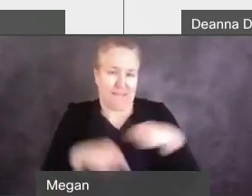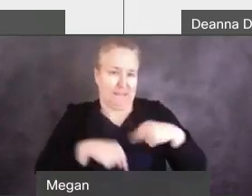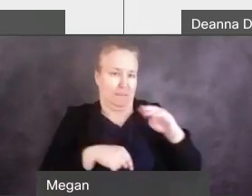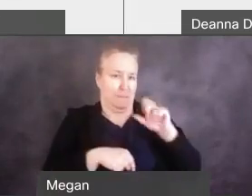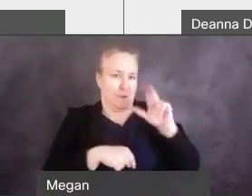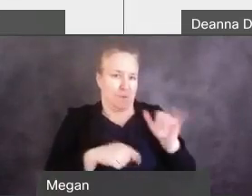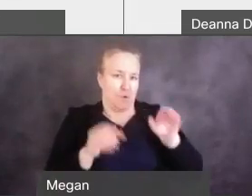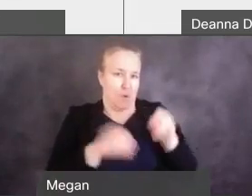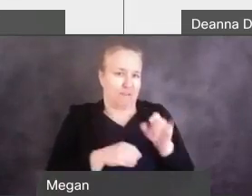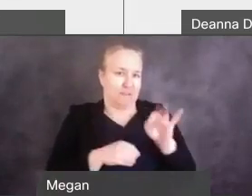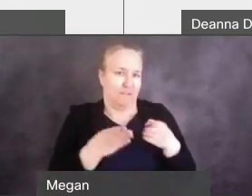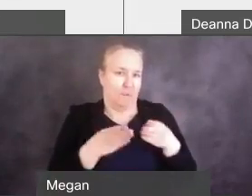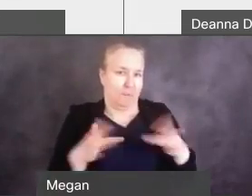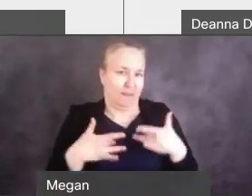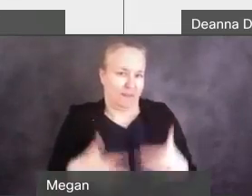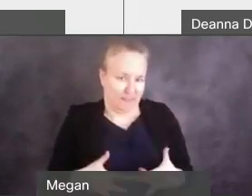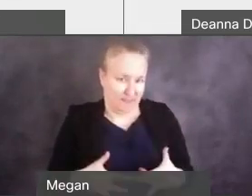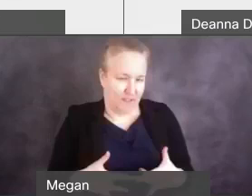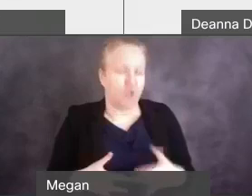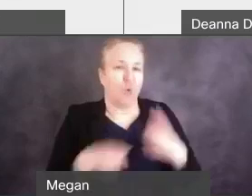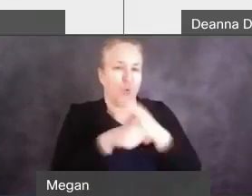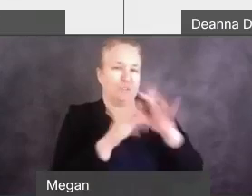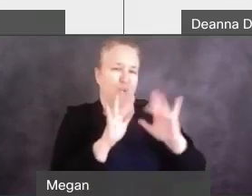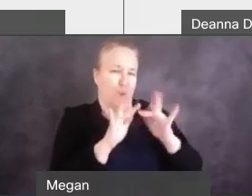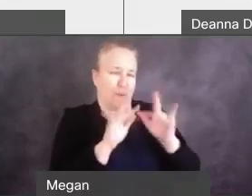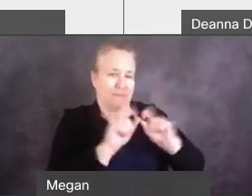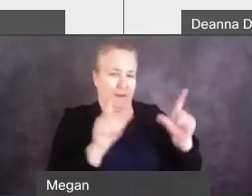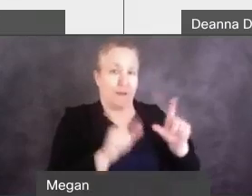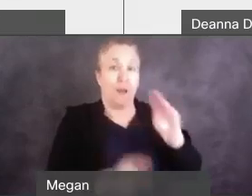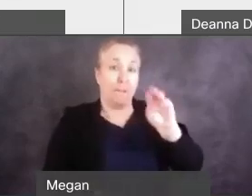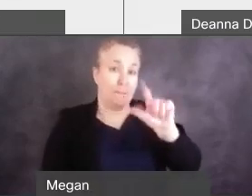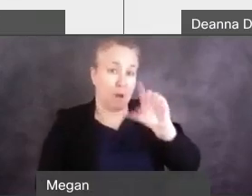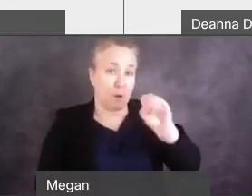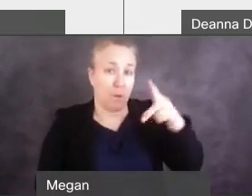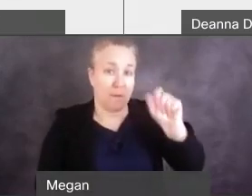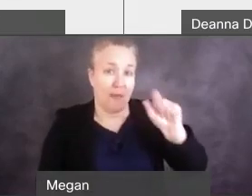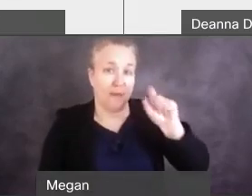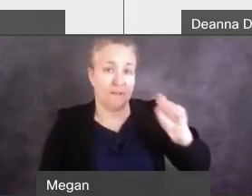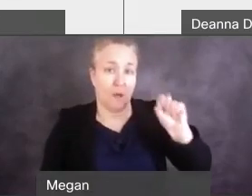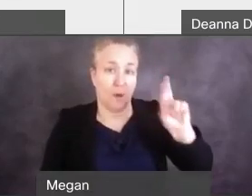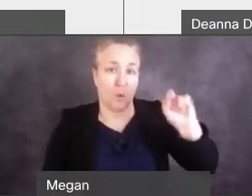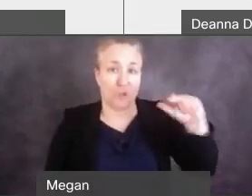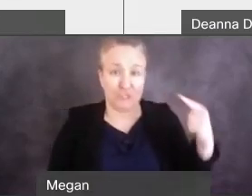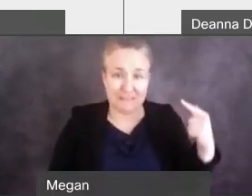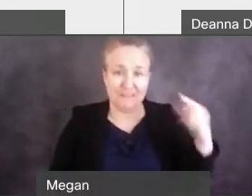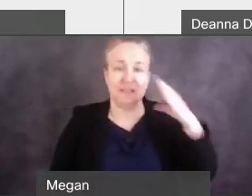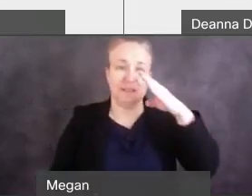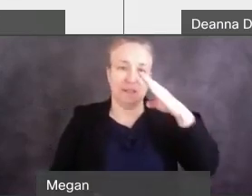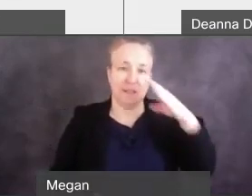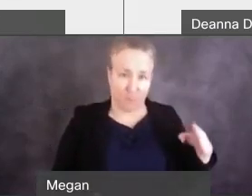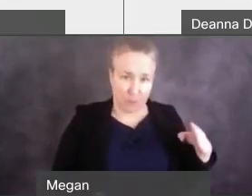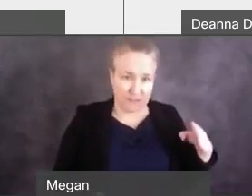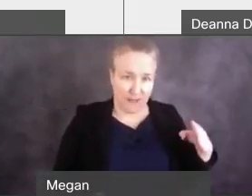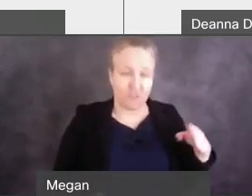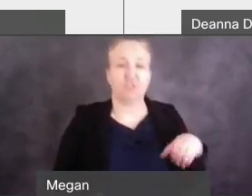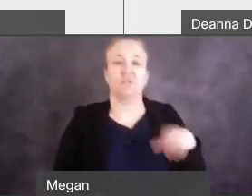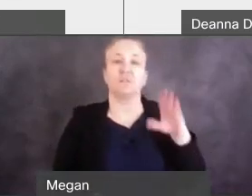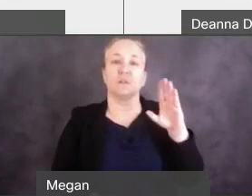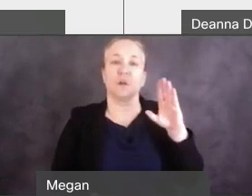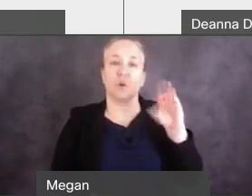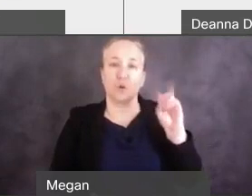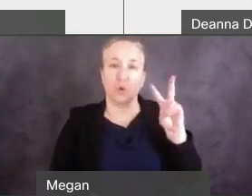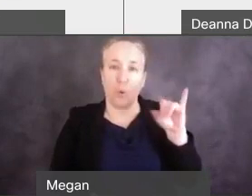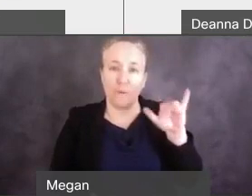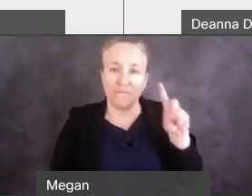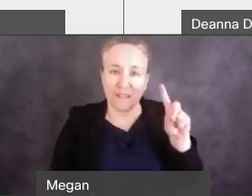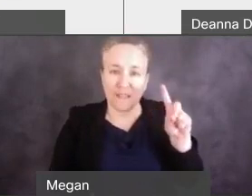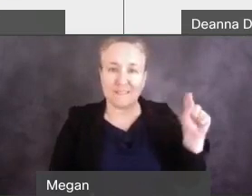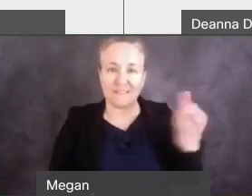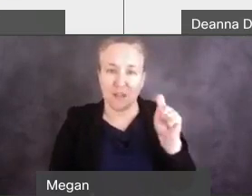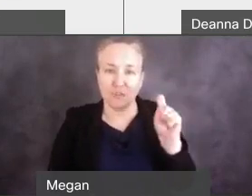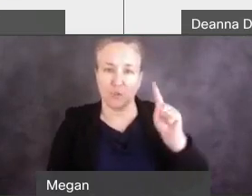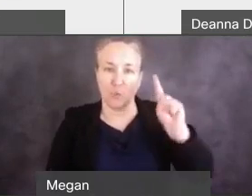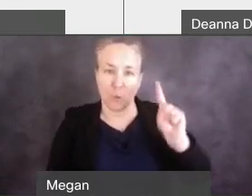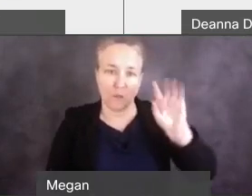Public Health on our website and again that's www.montcopa.org/COVID-19